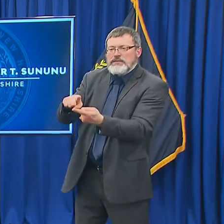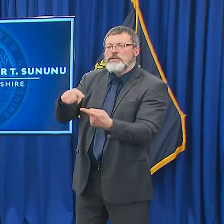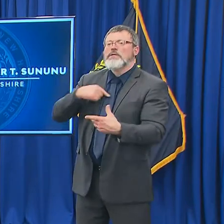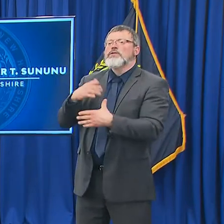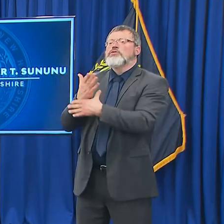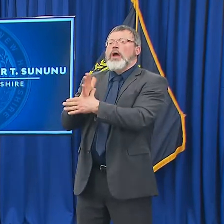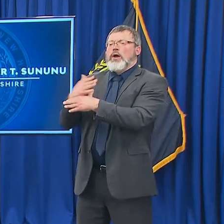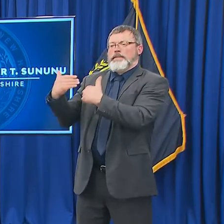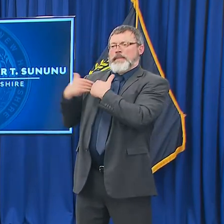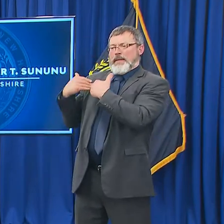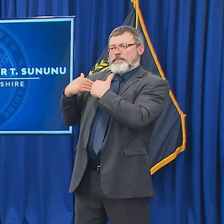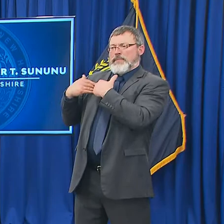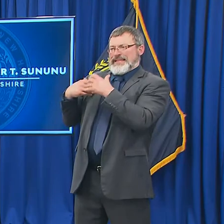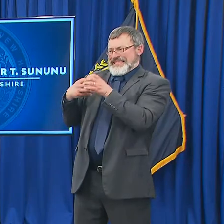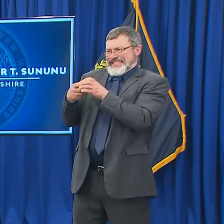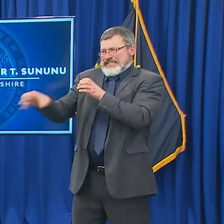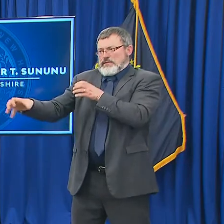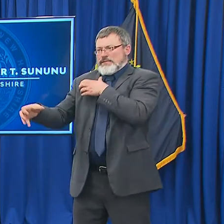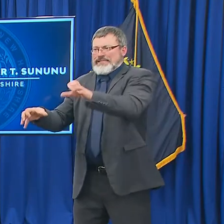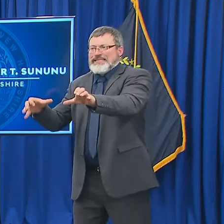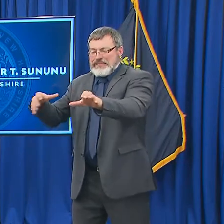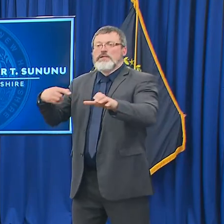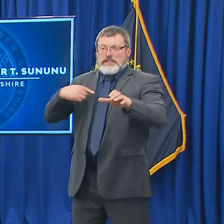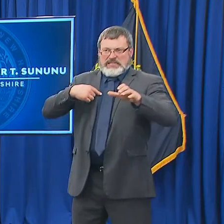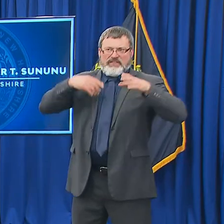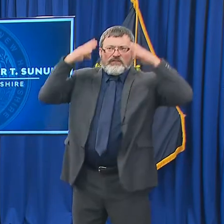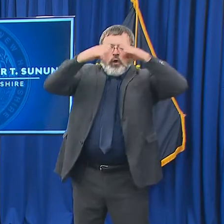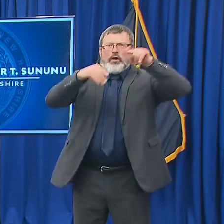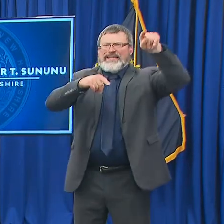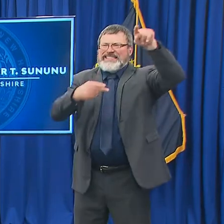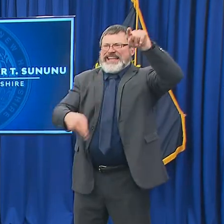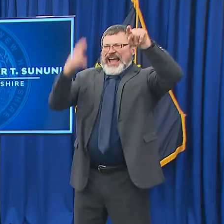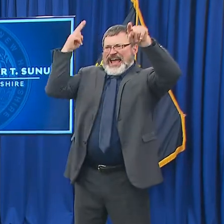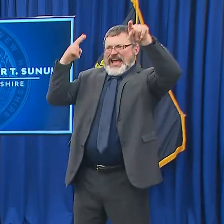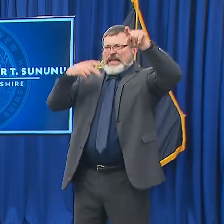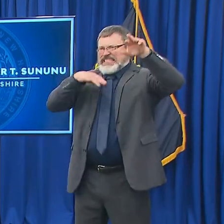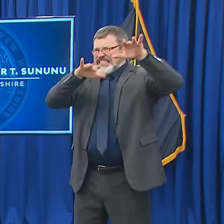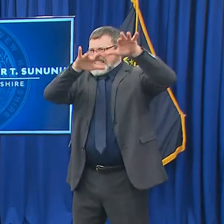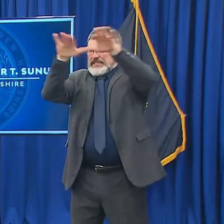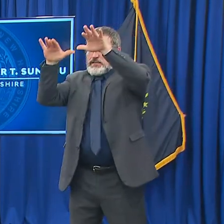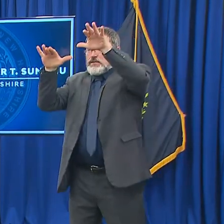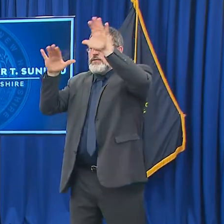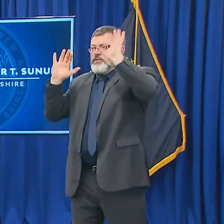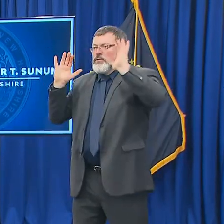They were one of the patient one, two, or three the very beginning and we never actually